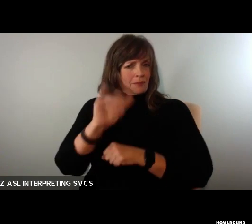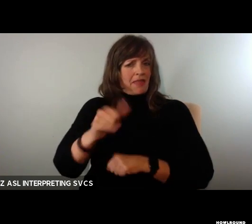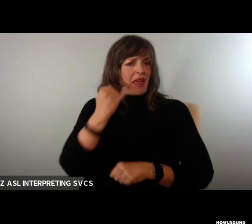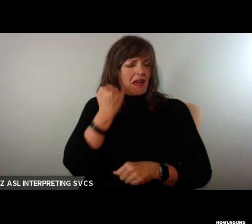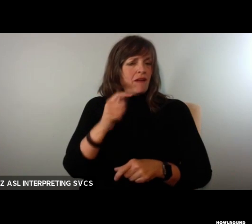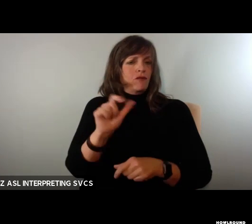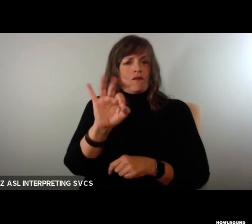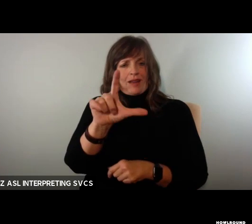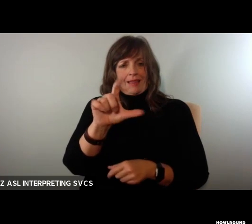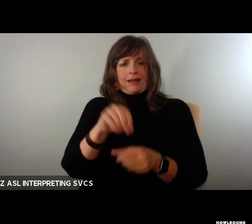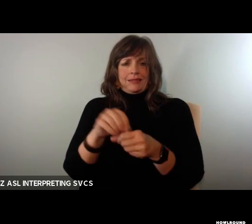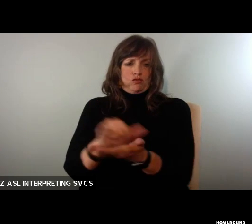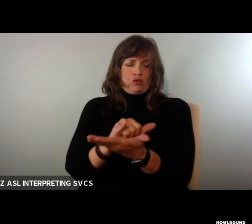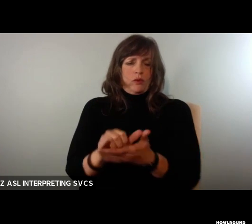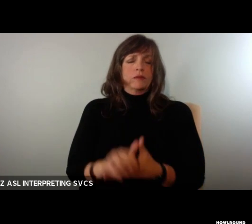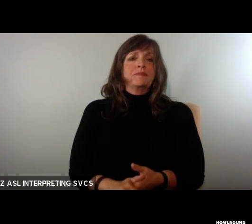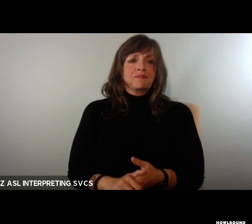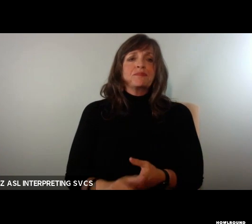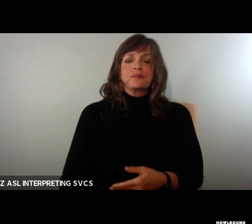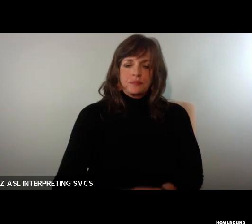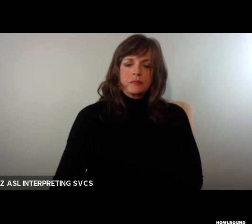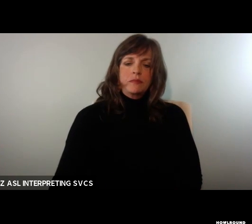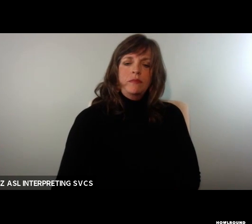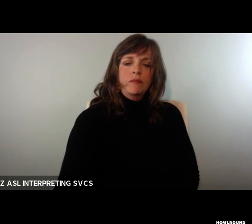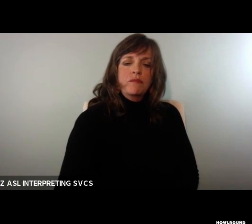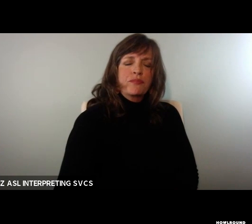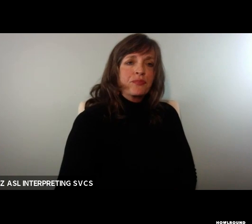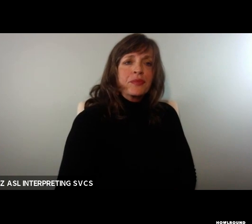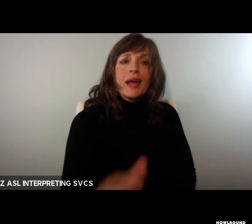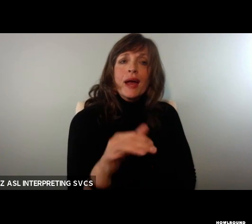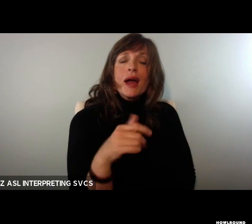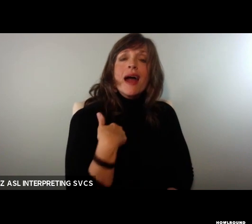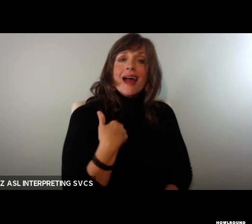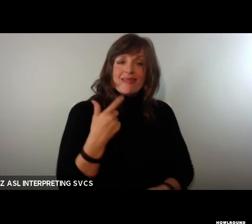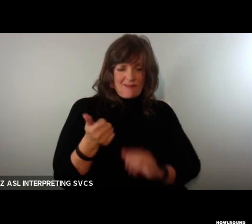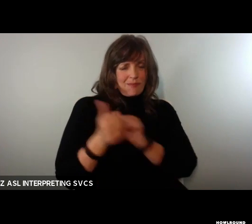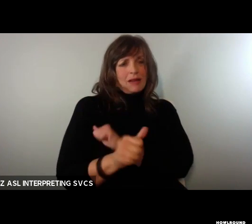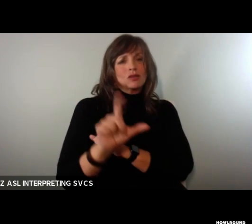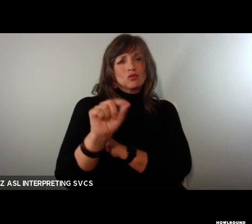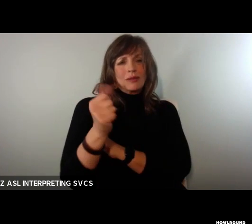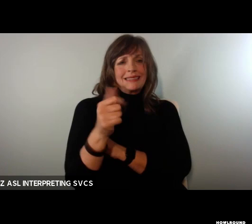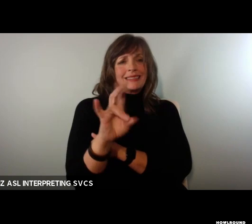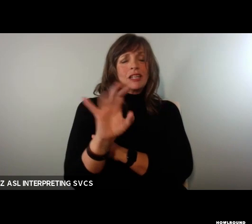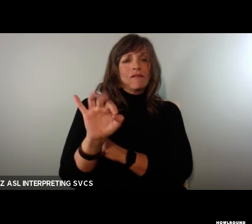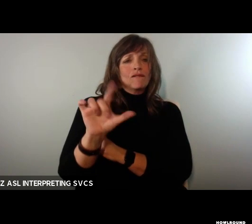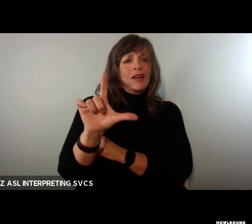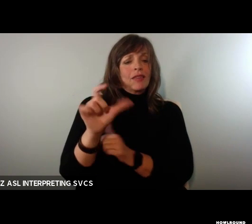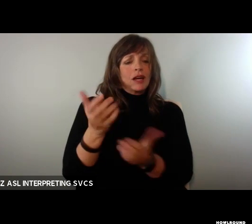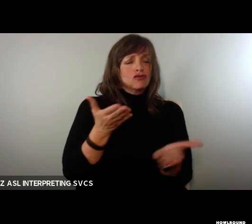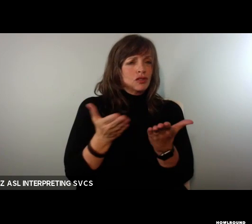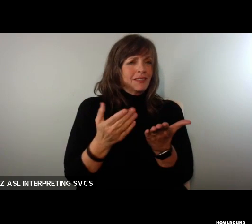And it is something that was passed in 2017 and freelancer services are sometimes commonly referred to